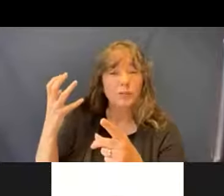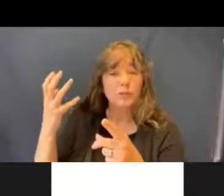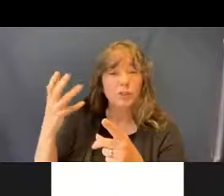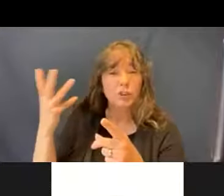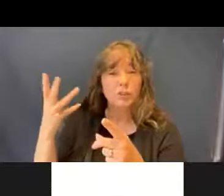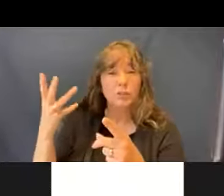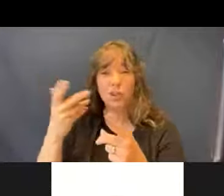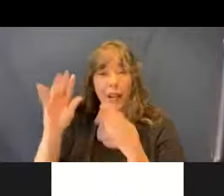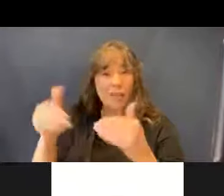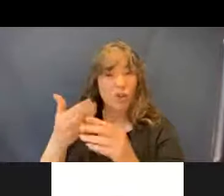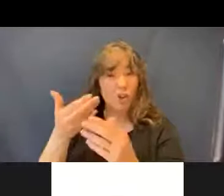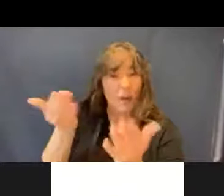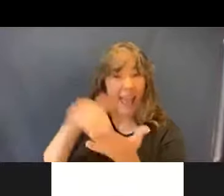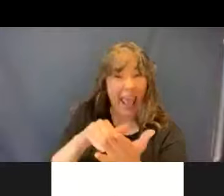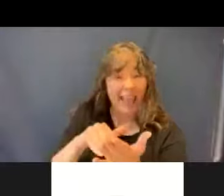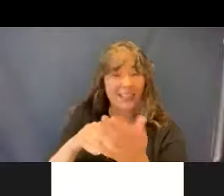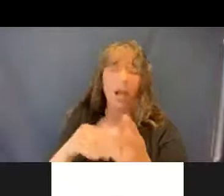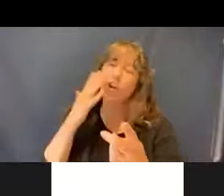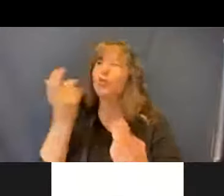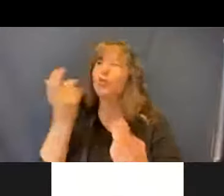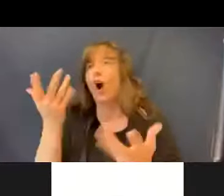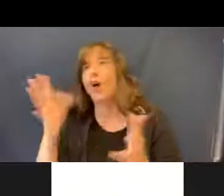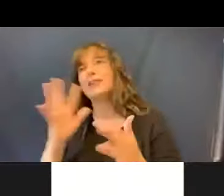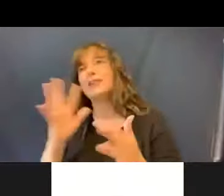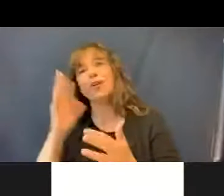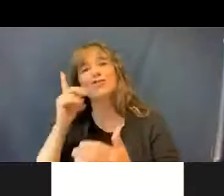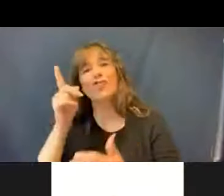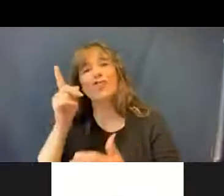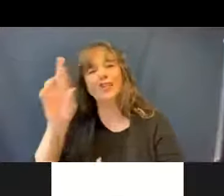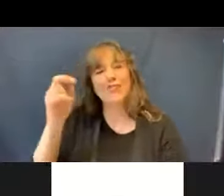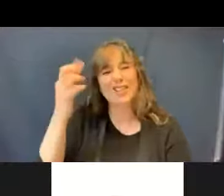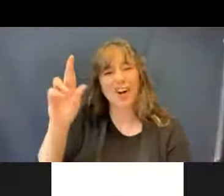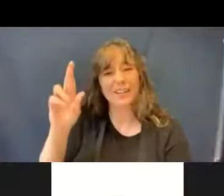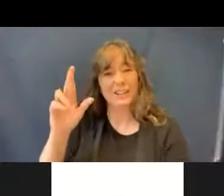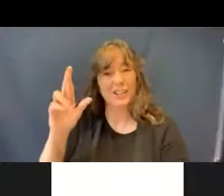you guys know Dr. Rastetter. Did you want to say something really quick for the panel?